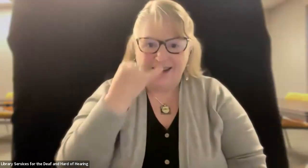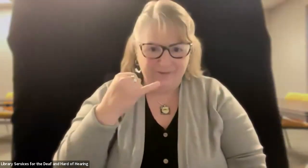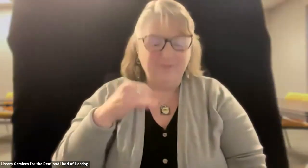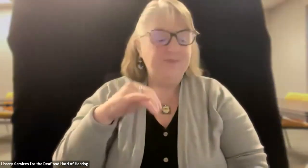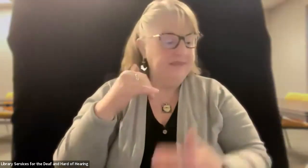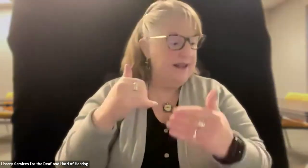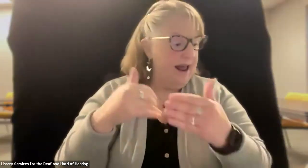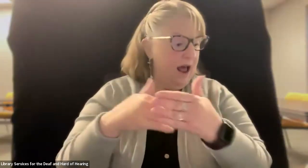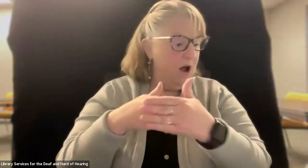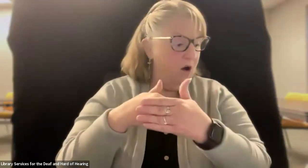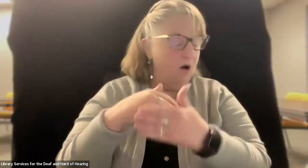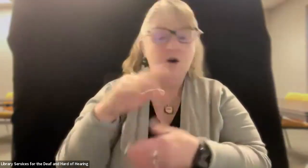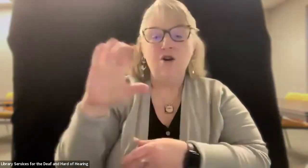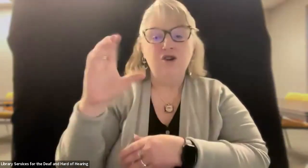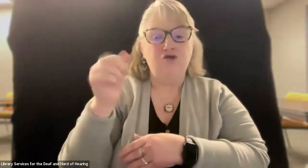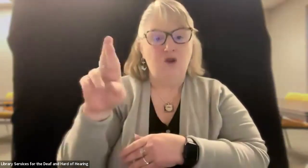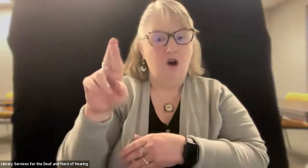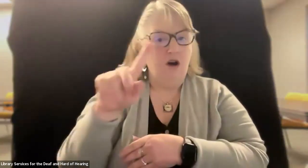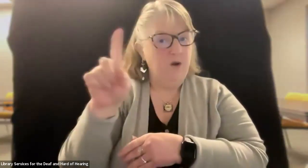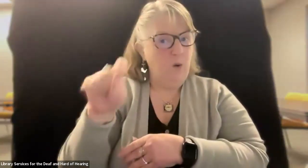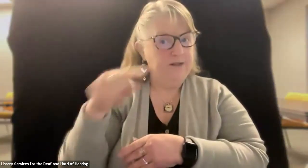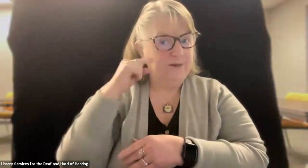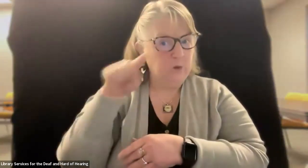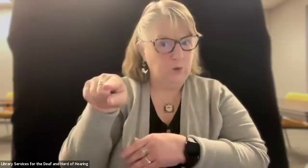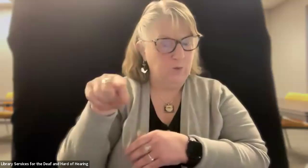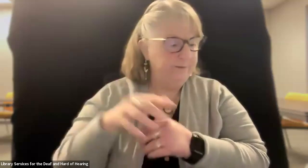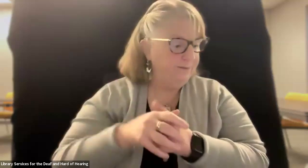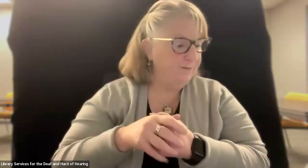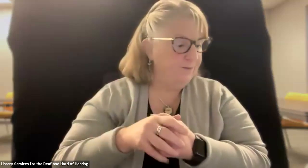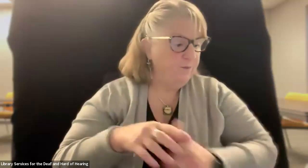[interpreter for Brenda] Excellent. Thank you, Jenny. The next question is to Char.